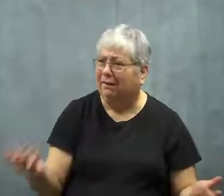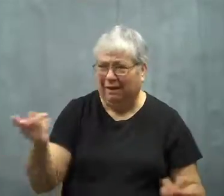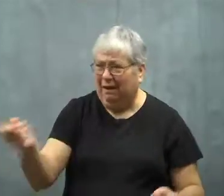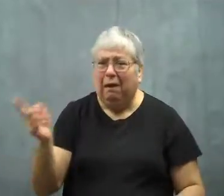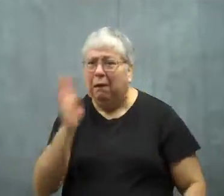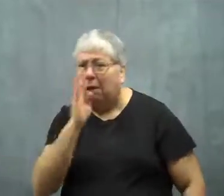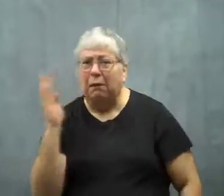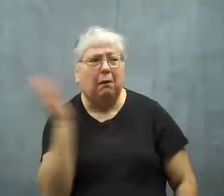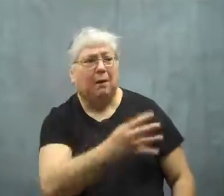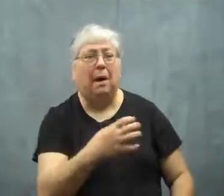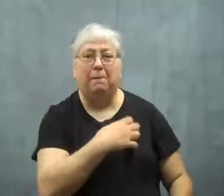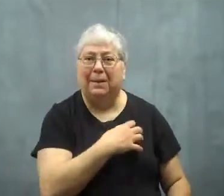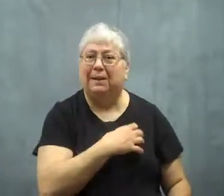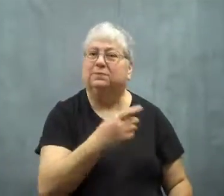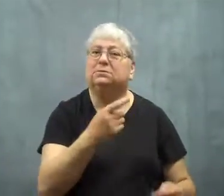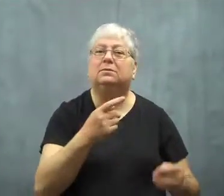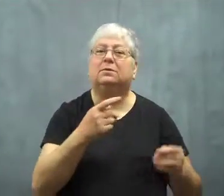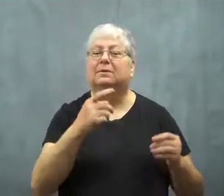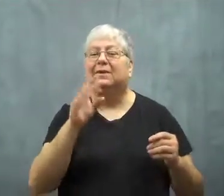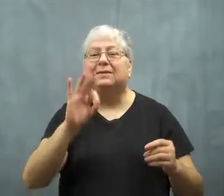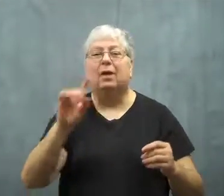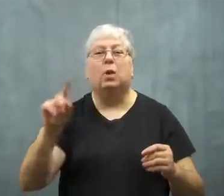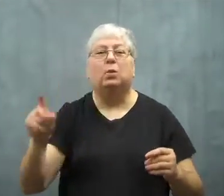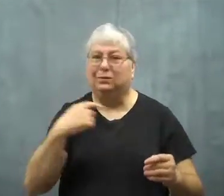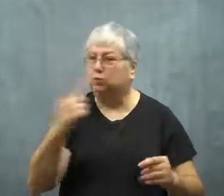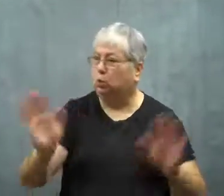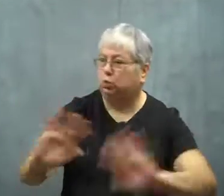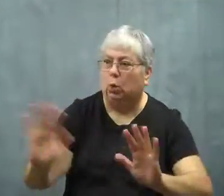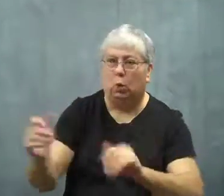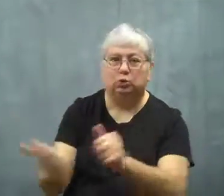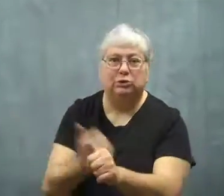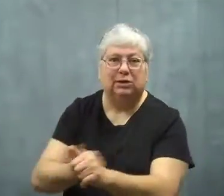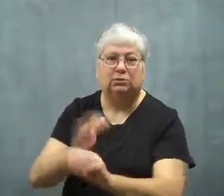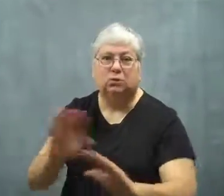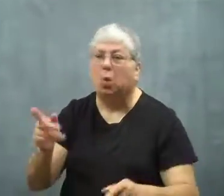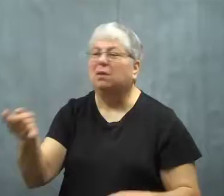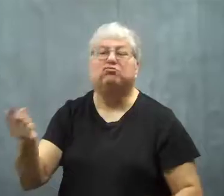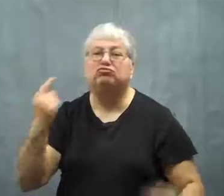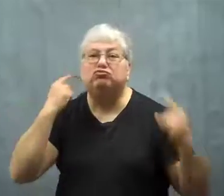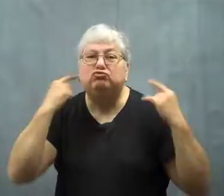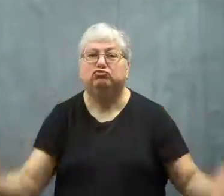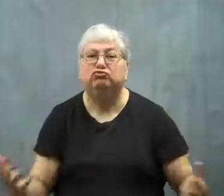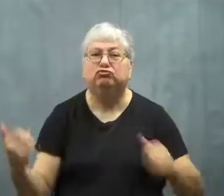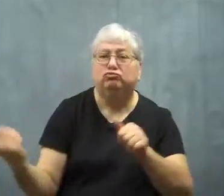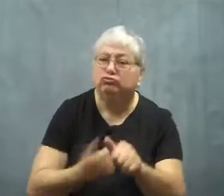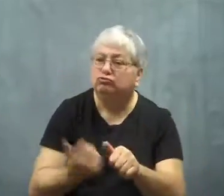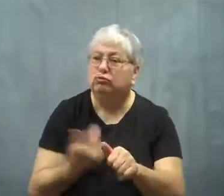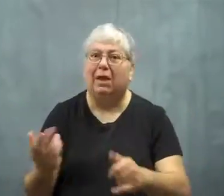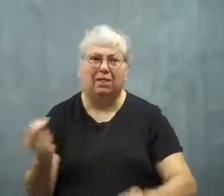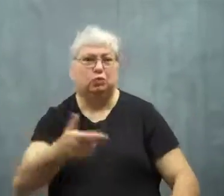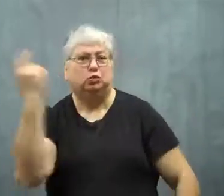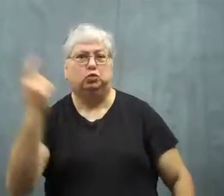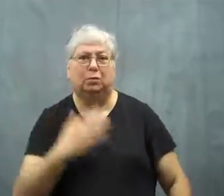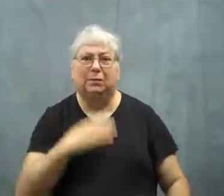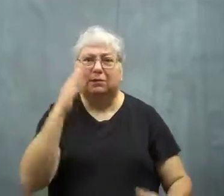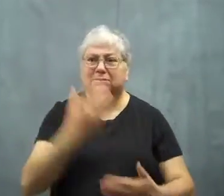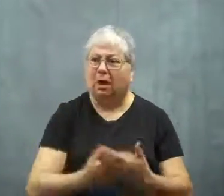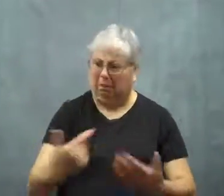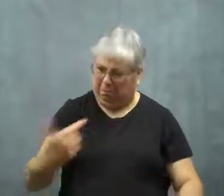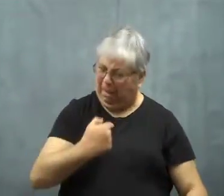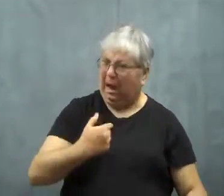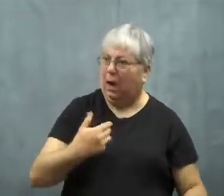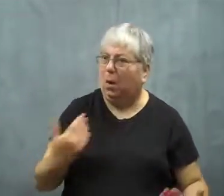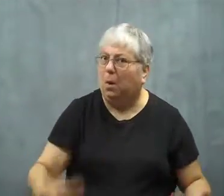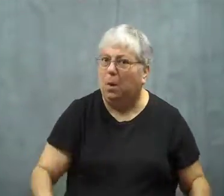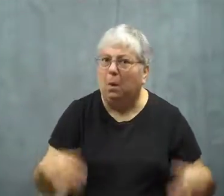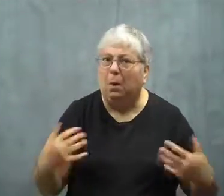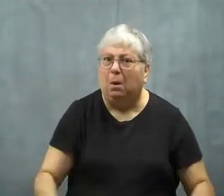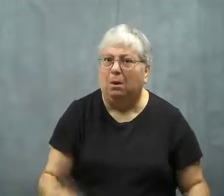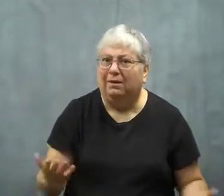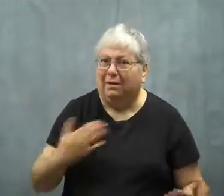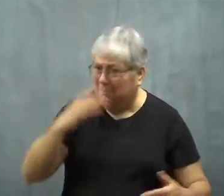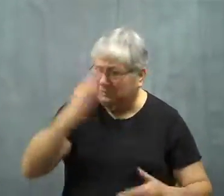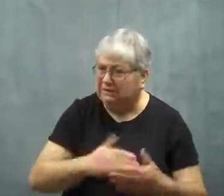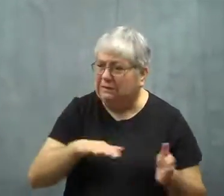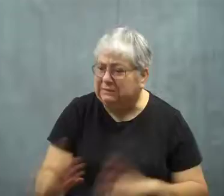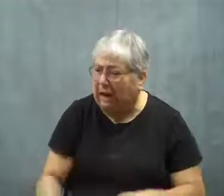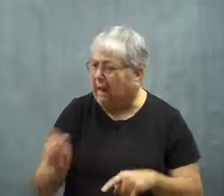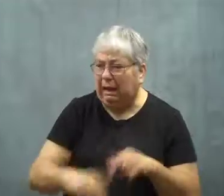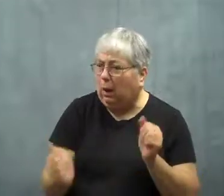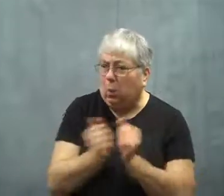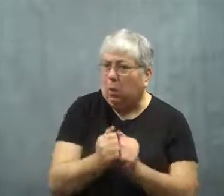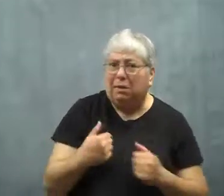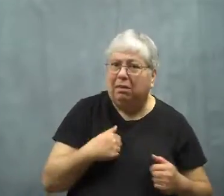The police dispatcher told him not to chase Martin, but he ignored that.